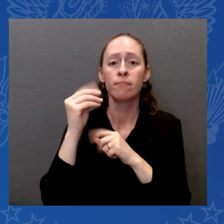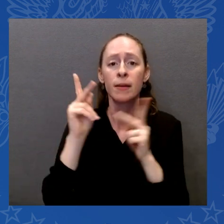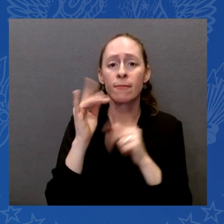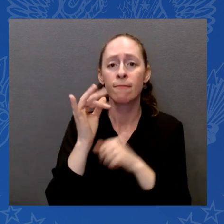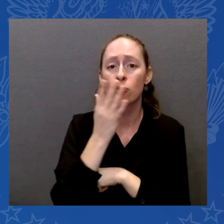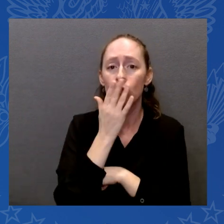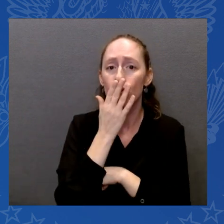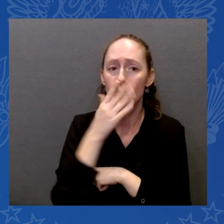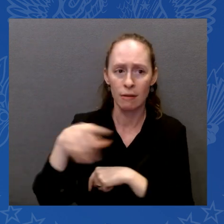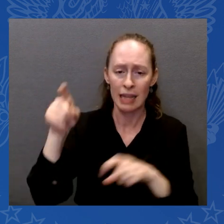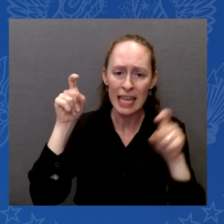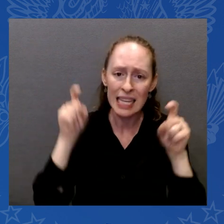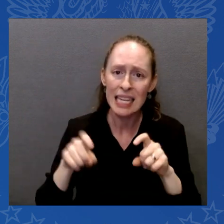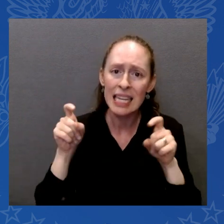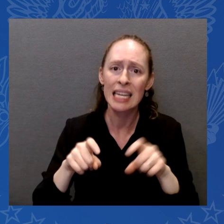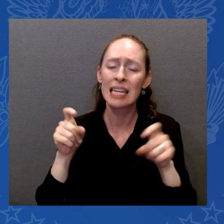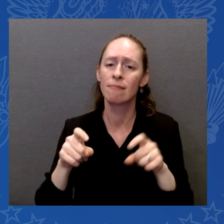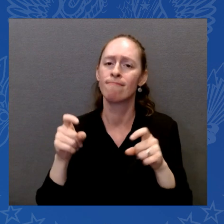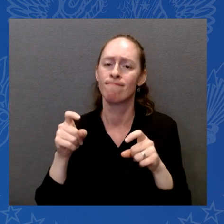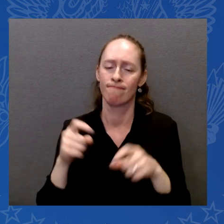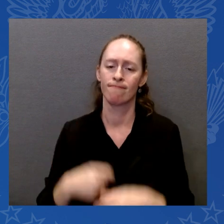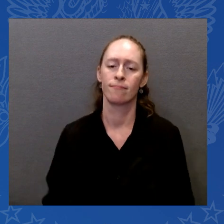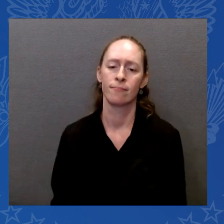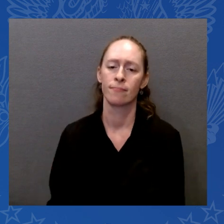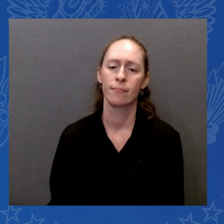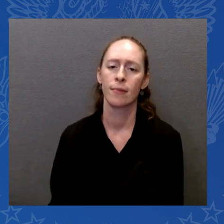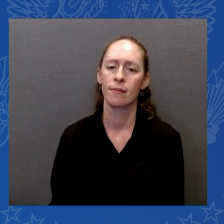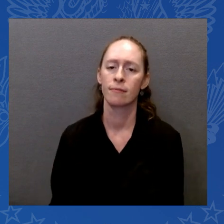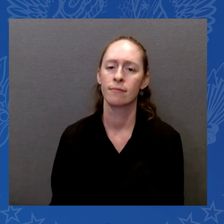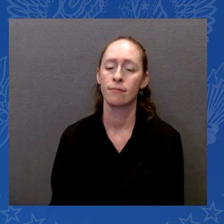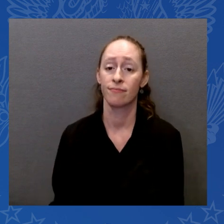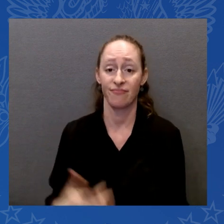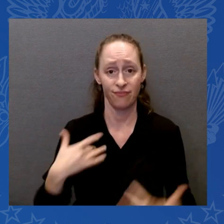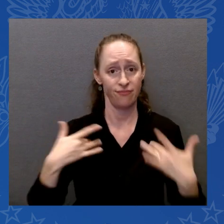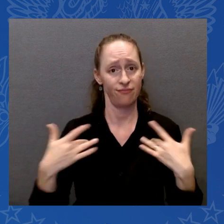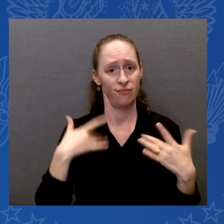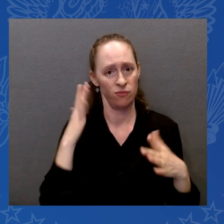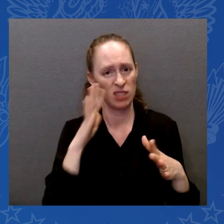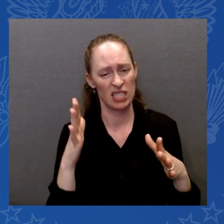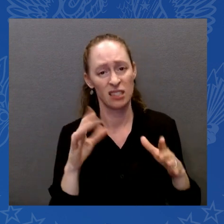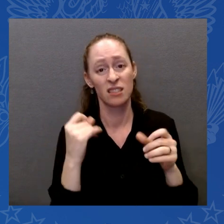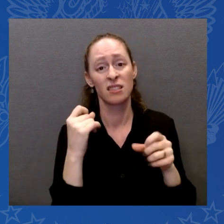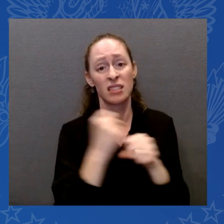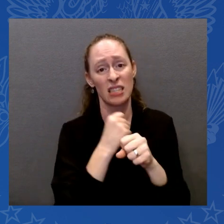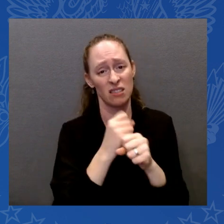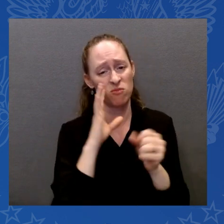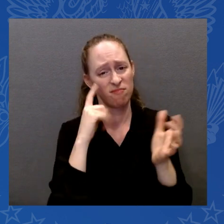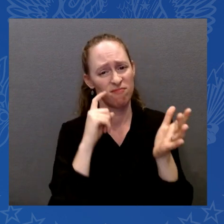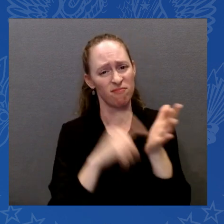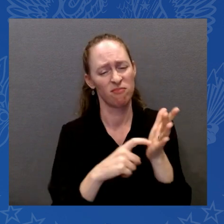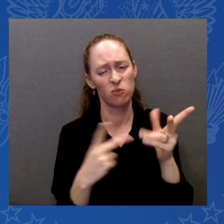that already exists in our country, as well as the health inequities that persist. In anticipation of this increase.